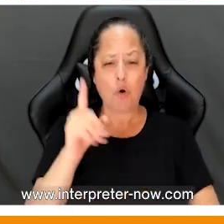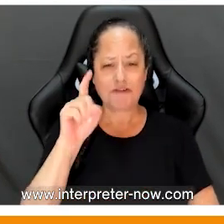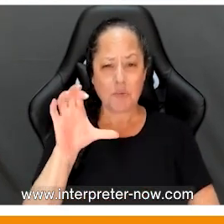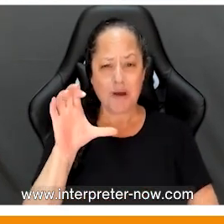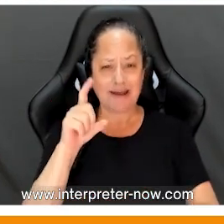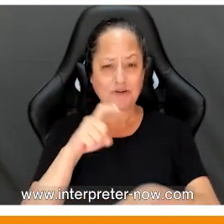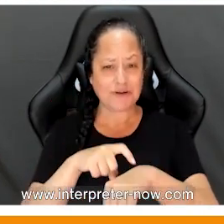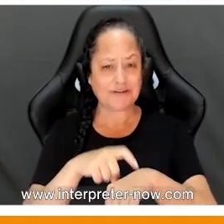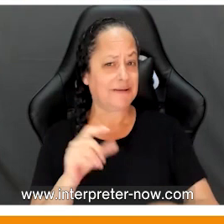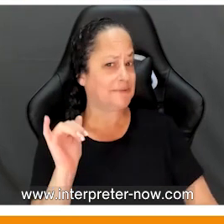times.